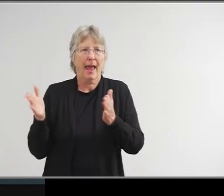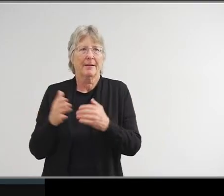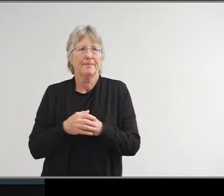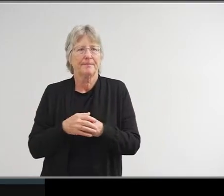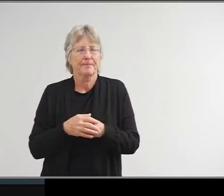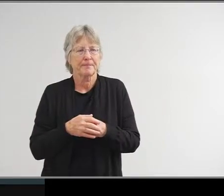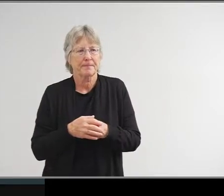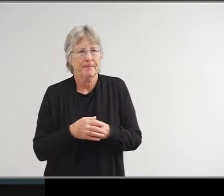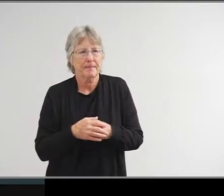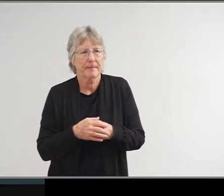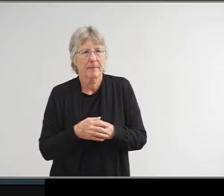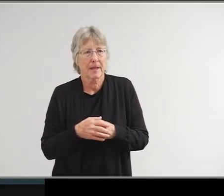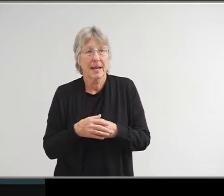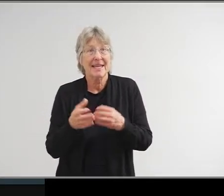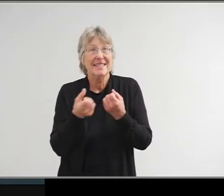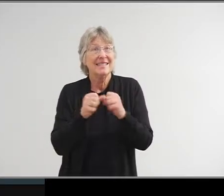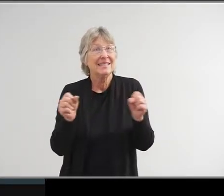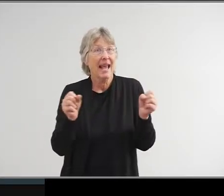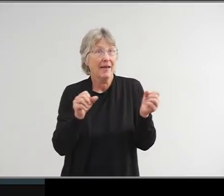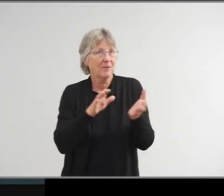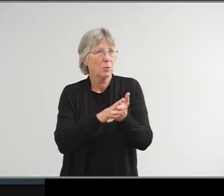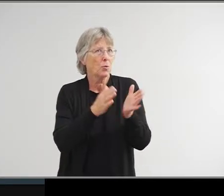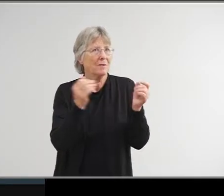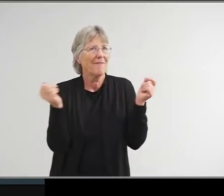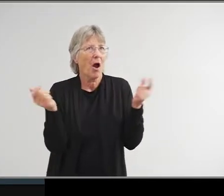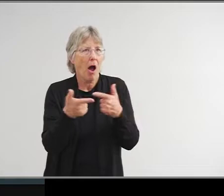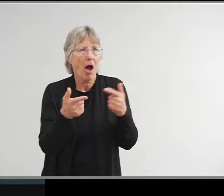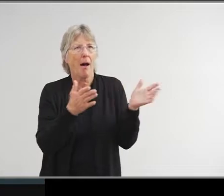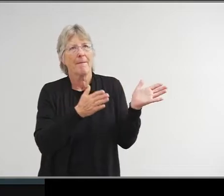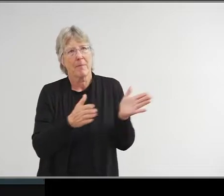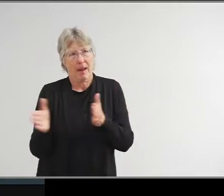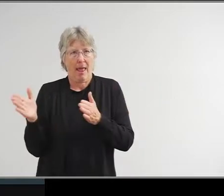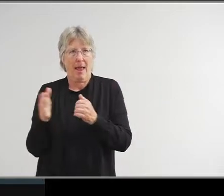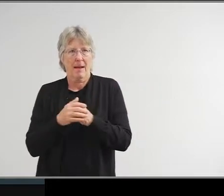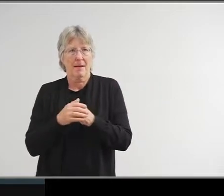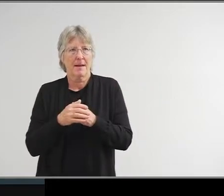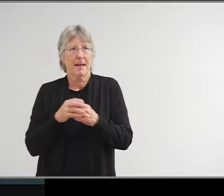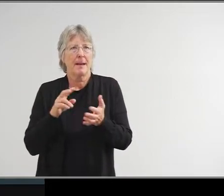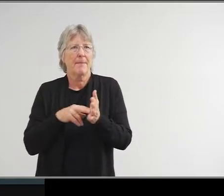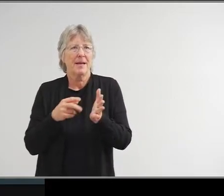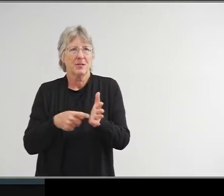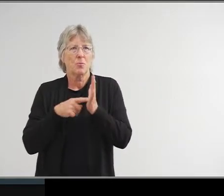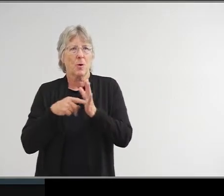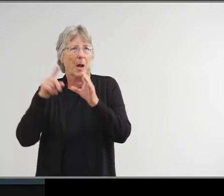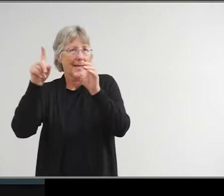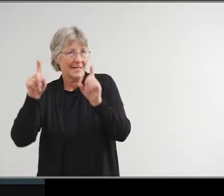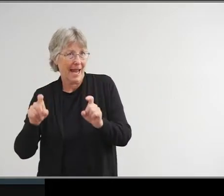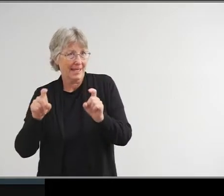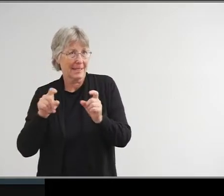In the Safe Schools For All Plan as I mentioned, there is testing required for both students and adults